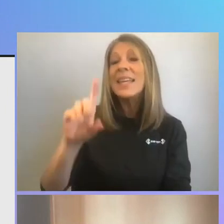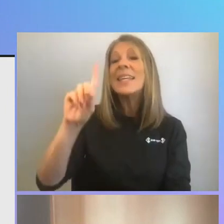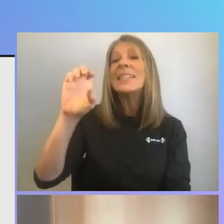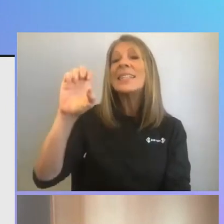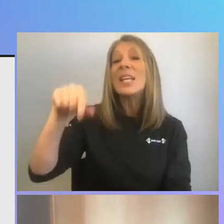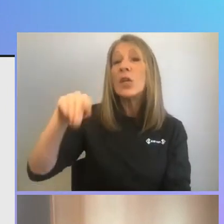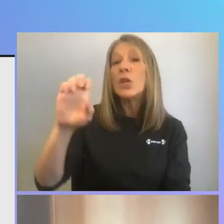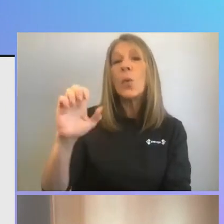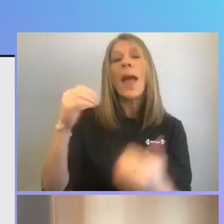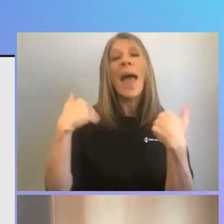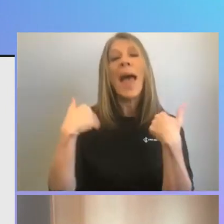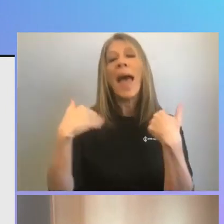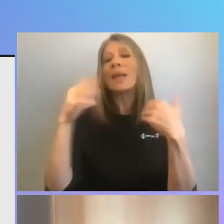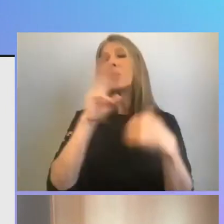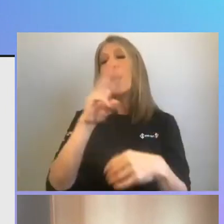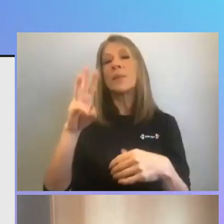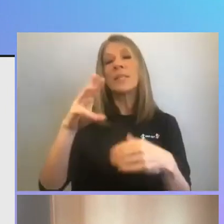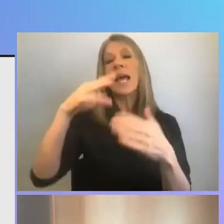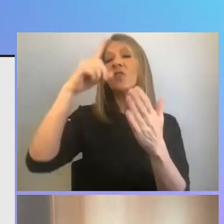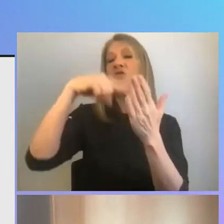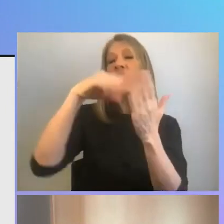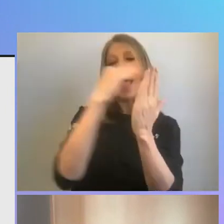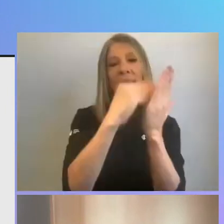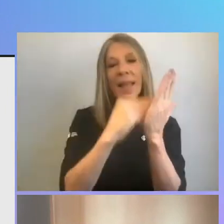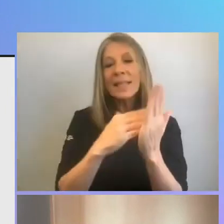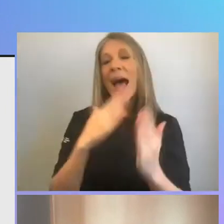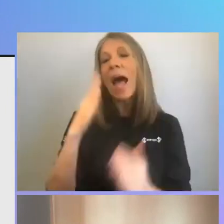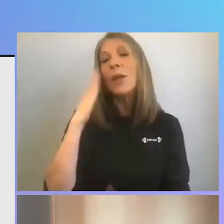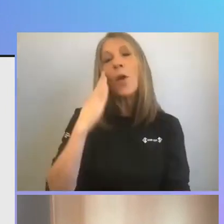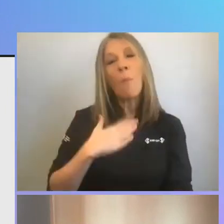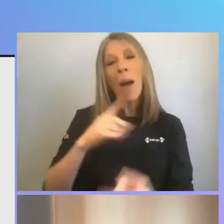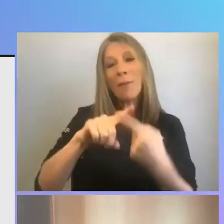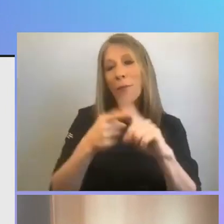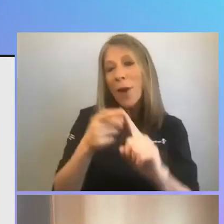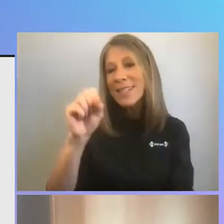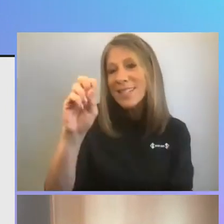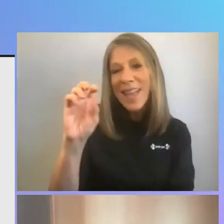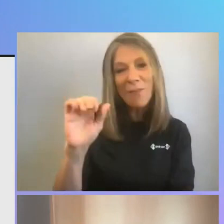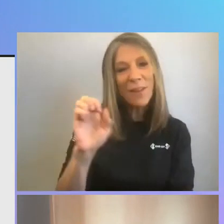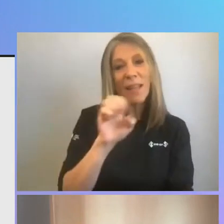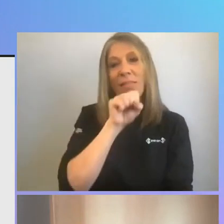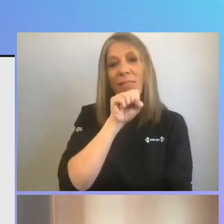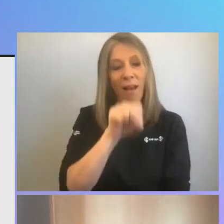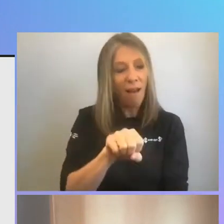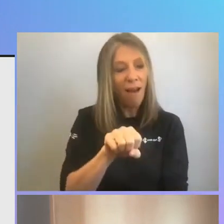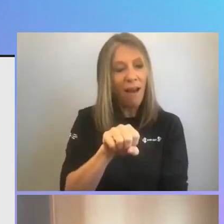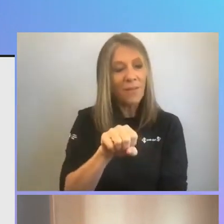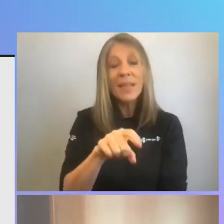web accessibility checklist that I know my colleague Stephanie swears by. Uh, they also deck has a screen reader, quick